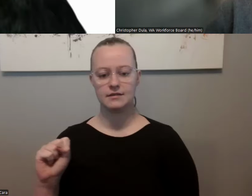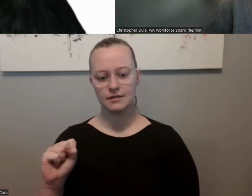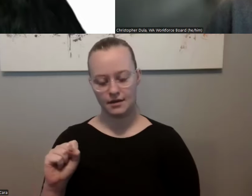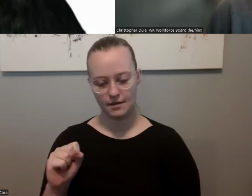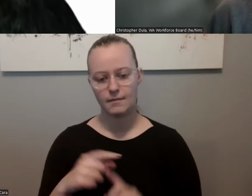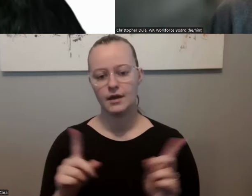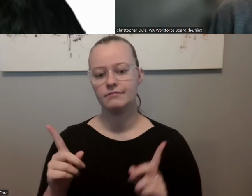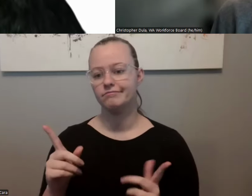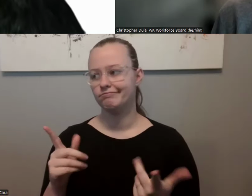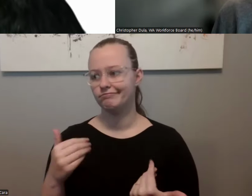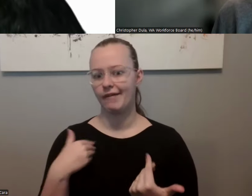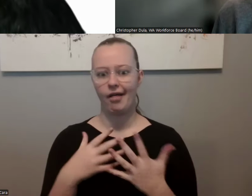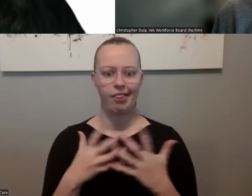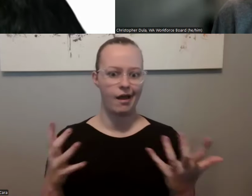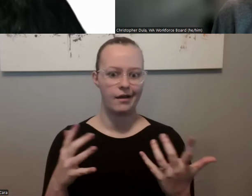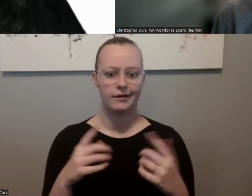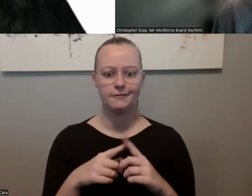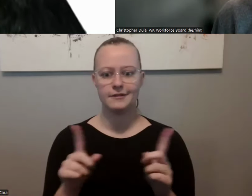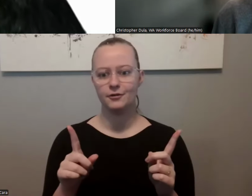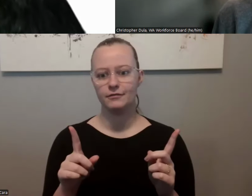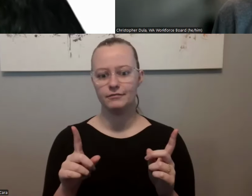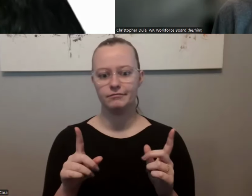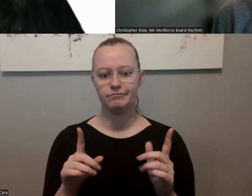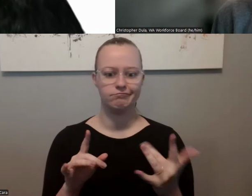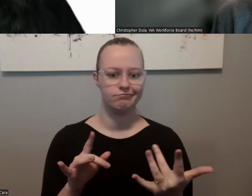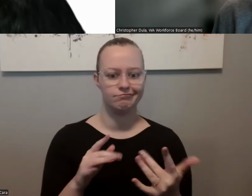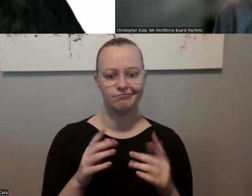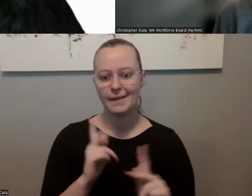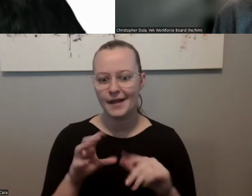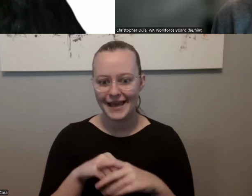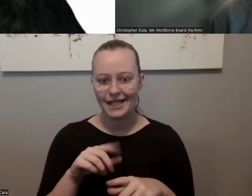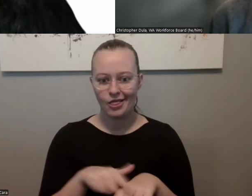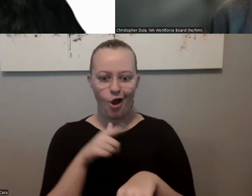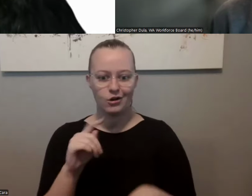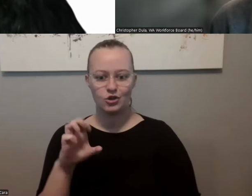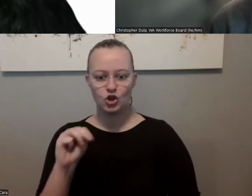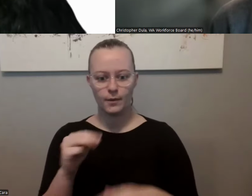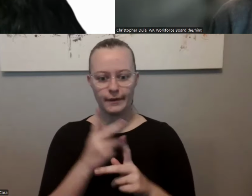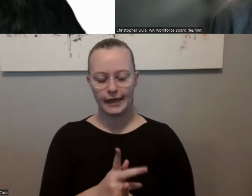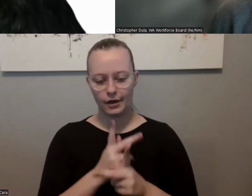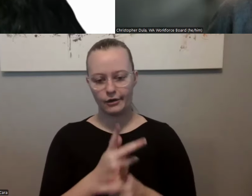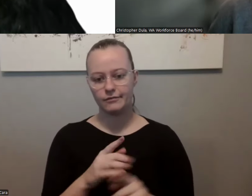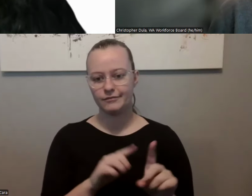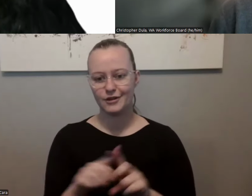But there's a lot of other actors within long term care. So, they're also doing proposed of sampling